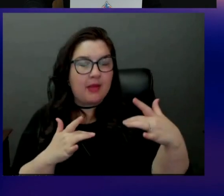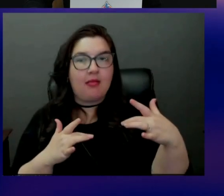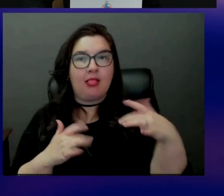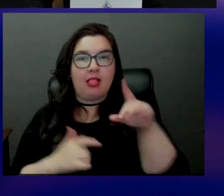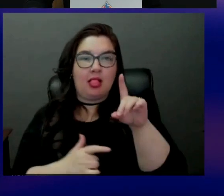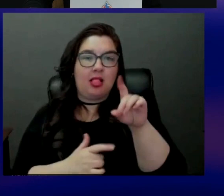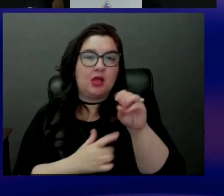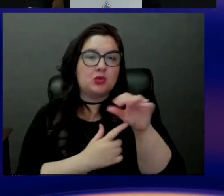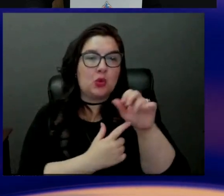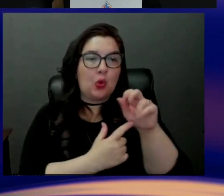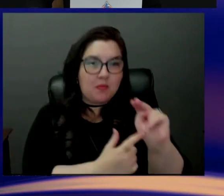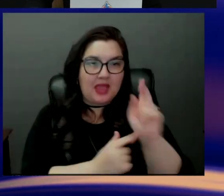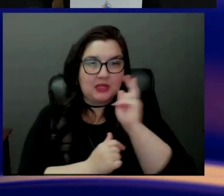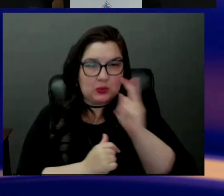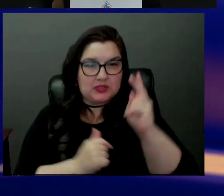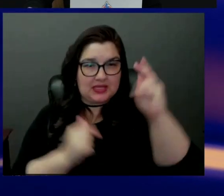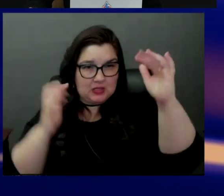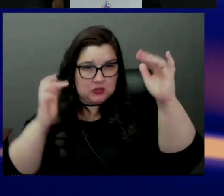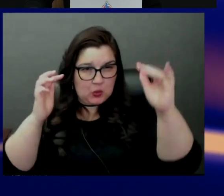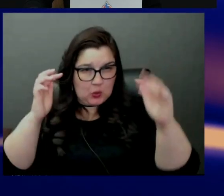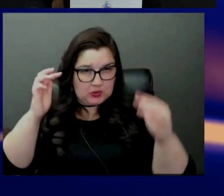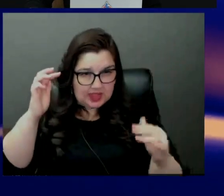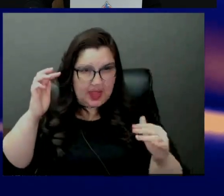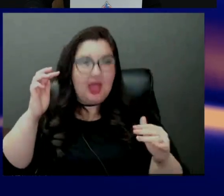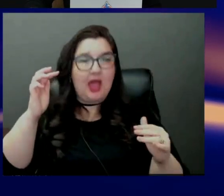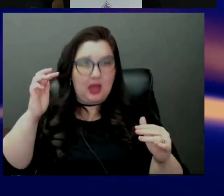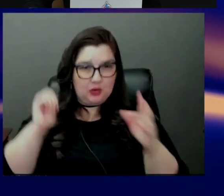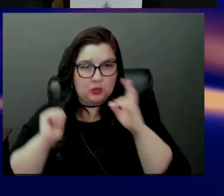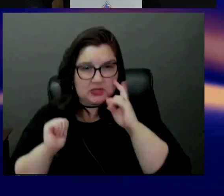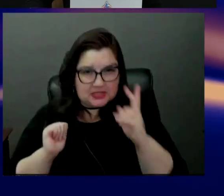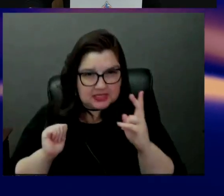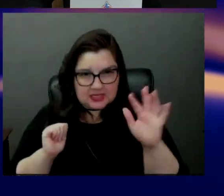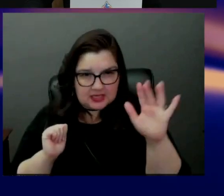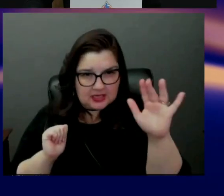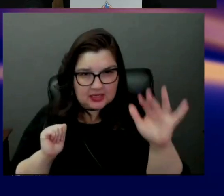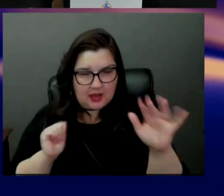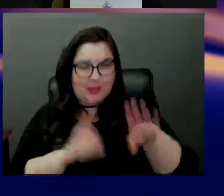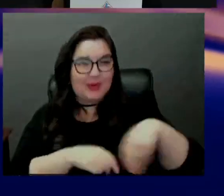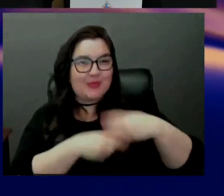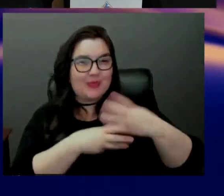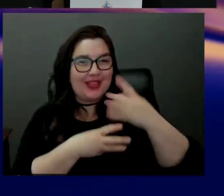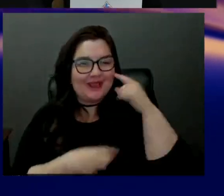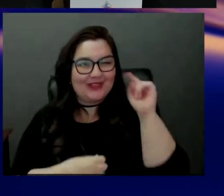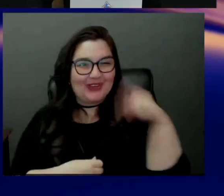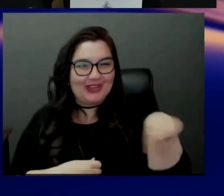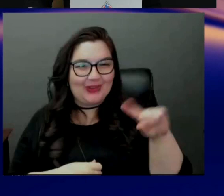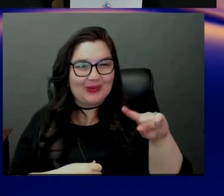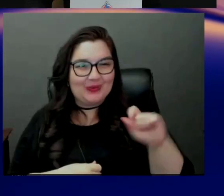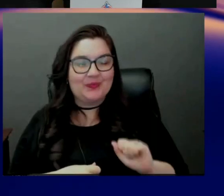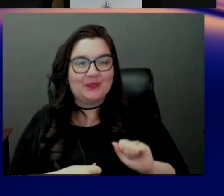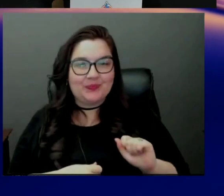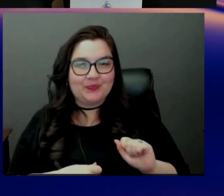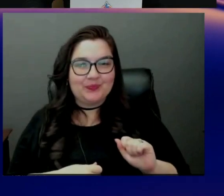So if I scroll down here, what we'll see, let me go ahead and get this pulled up for you. What we'll see is we have our domains